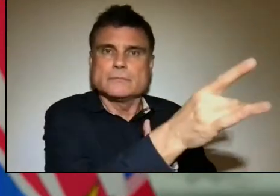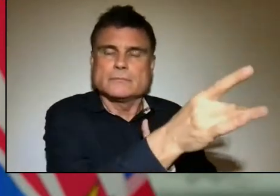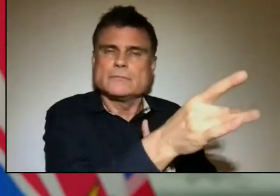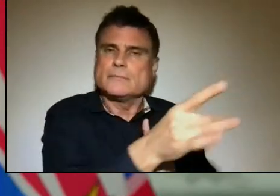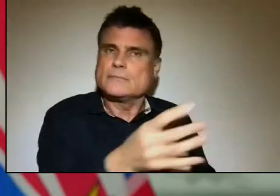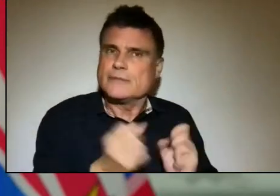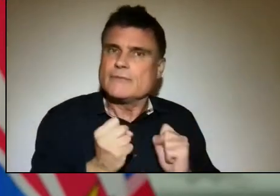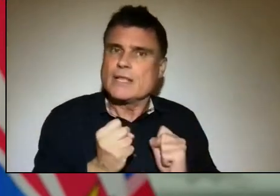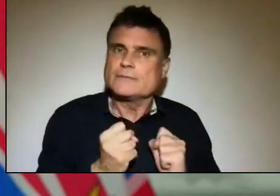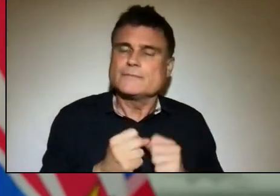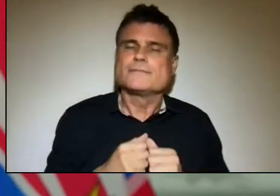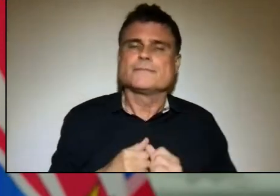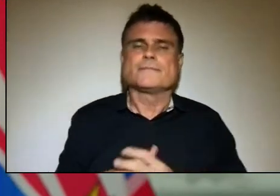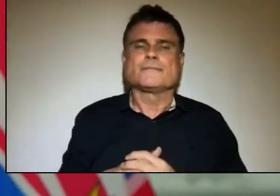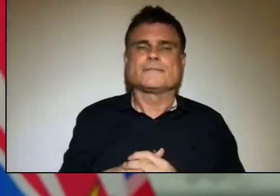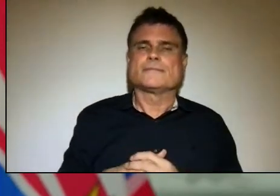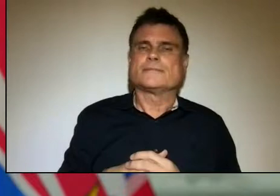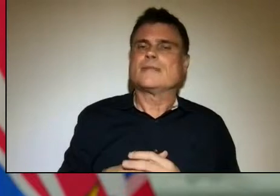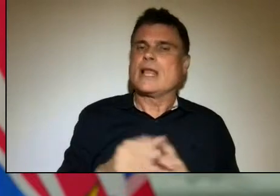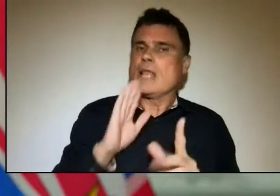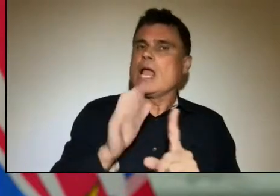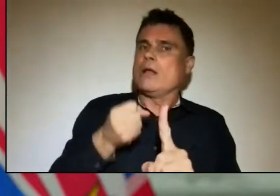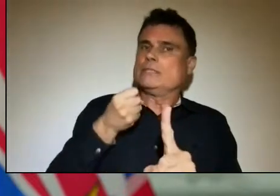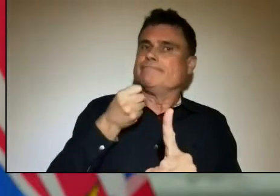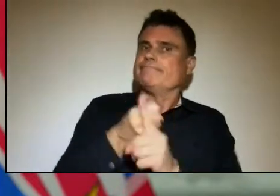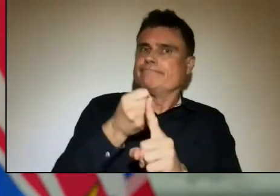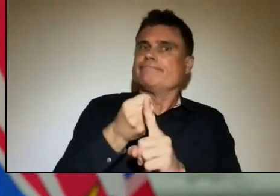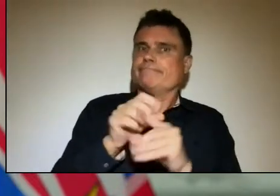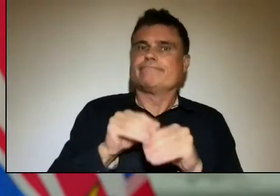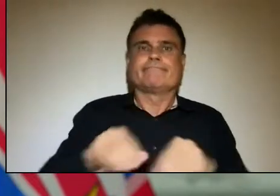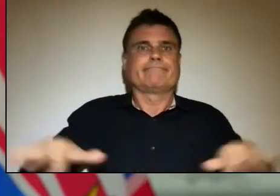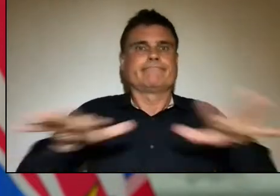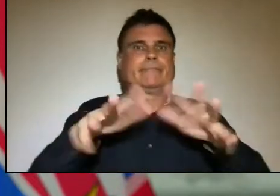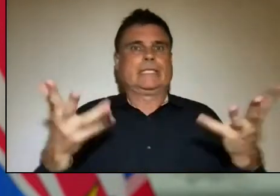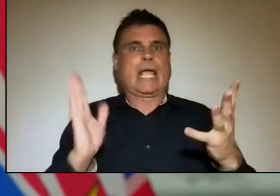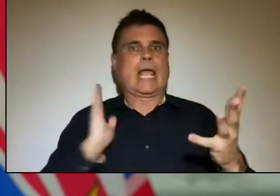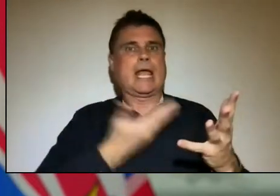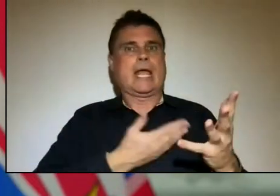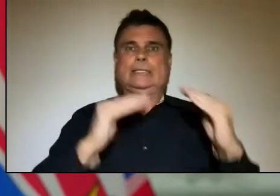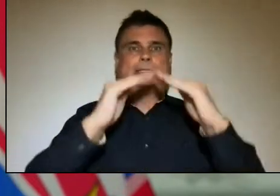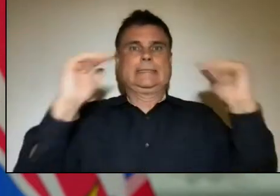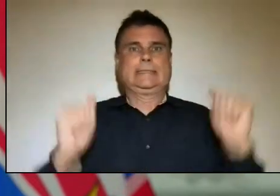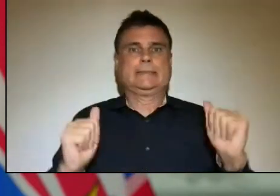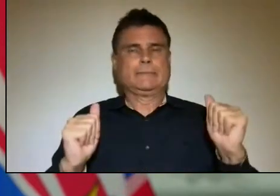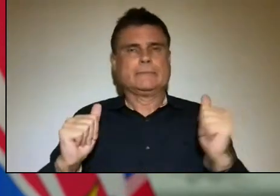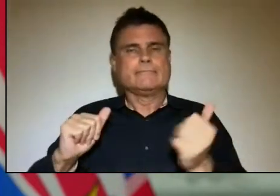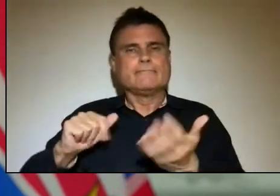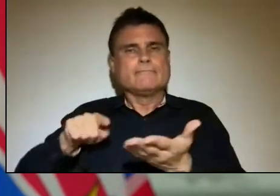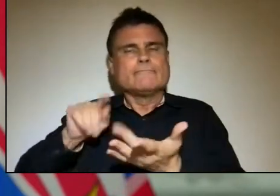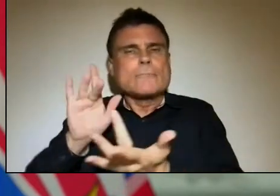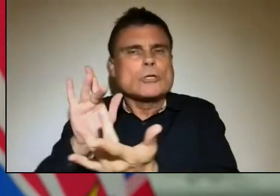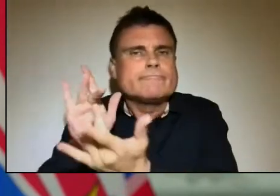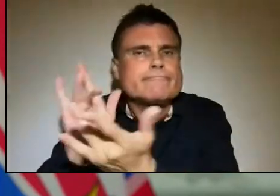parts of our system that we've had in place including the effectiveness of contact tracing.